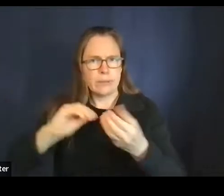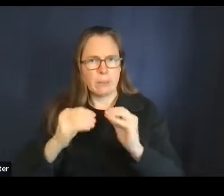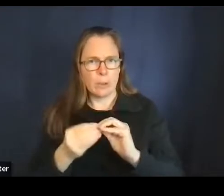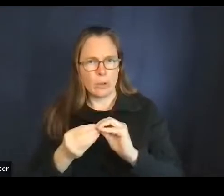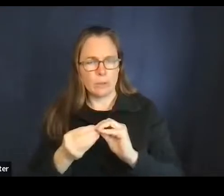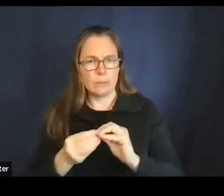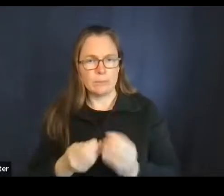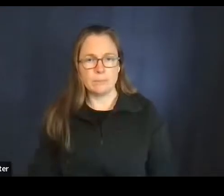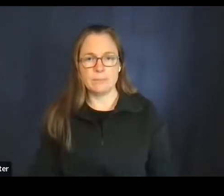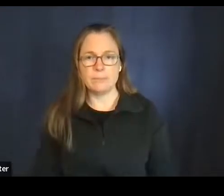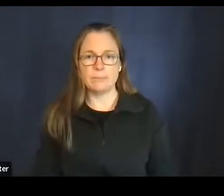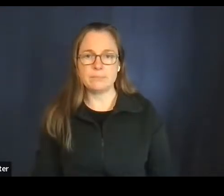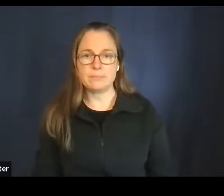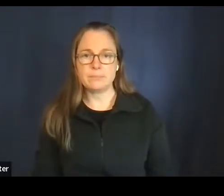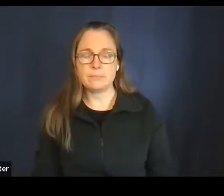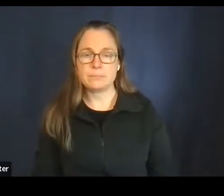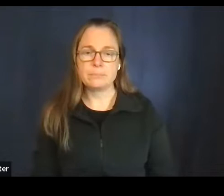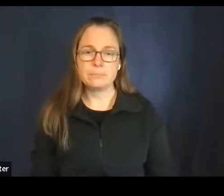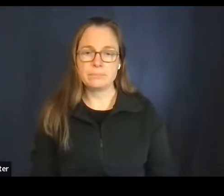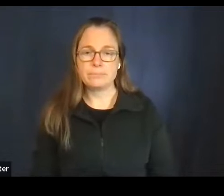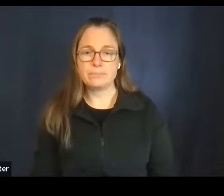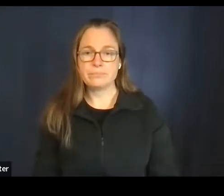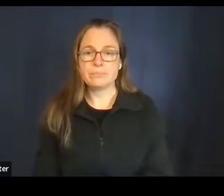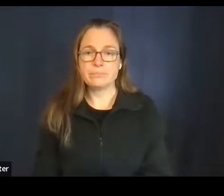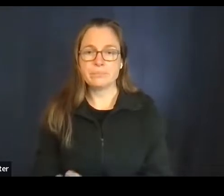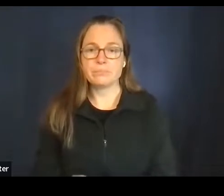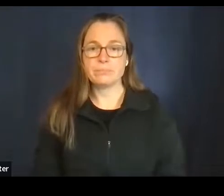estimate within this three year timeline?